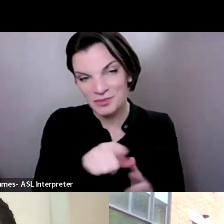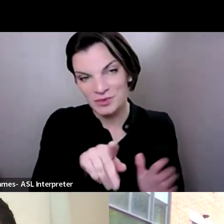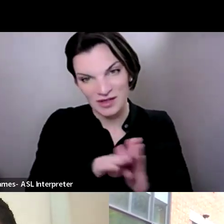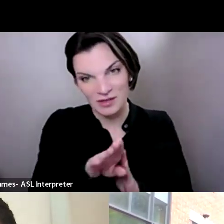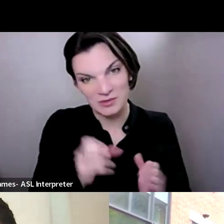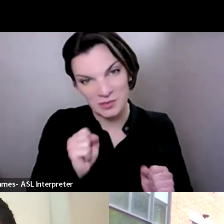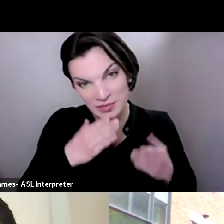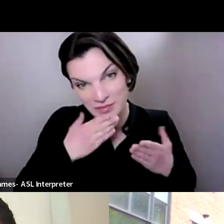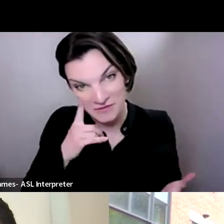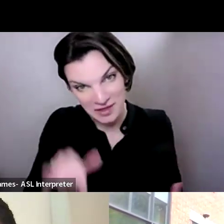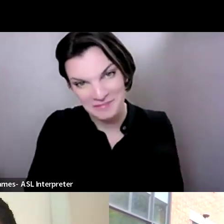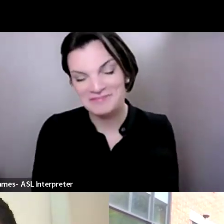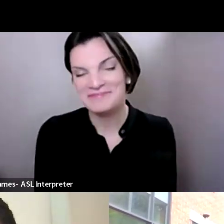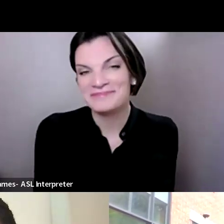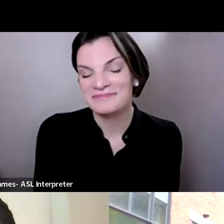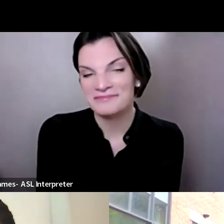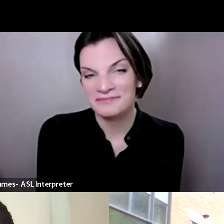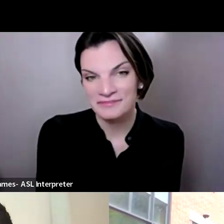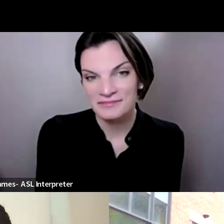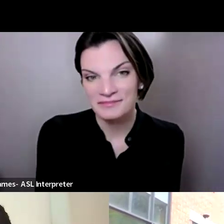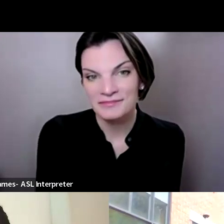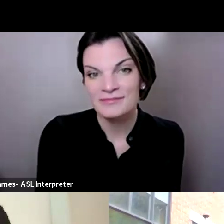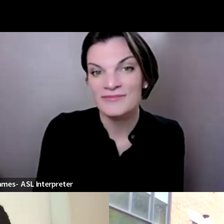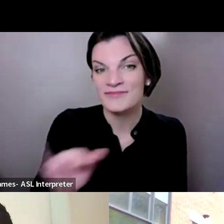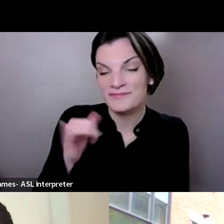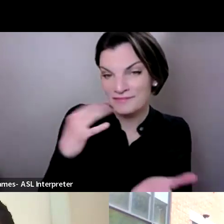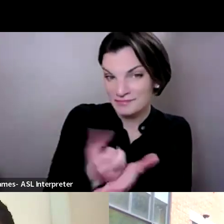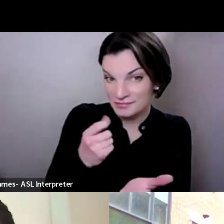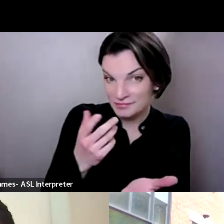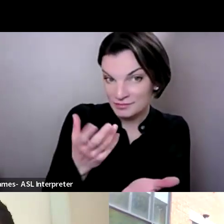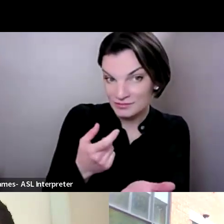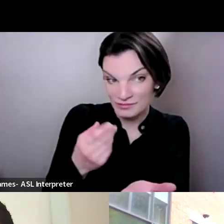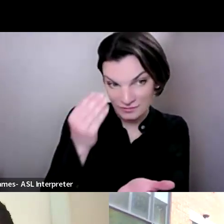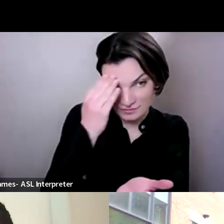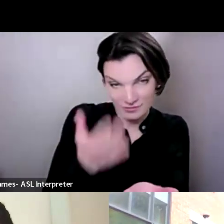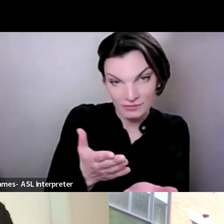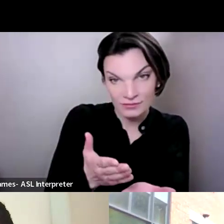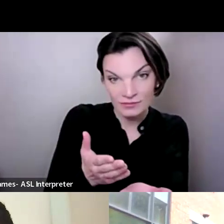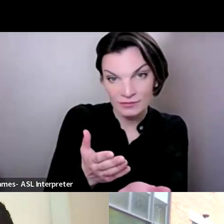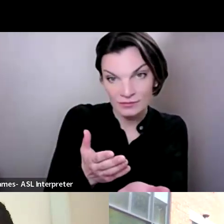you for all you're doing. EARL: I just want to say to Devon, your approach to I think involving us in this